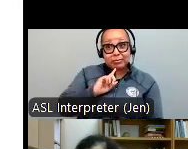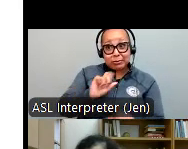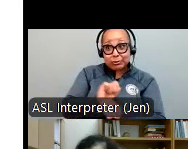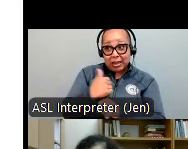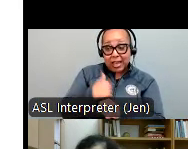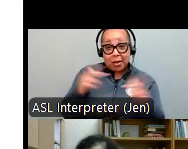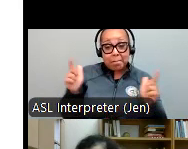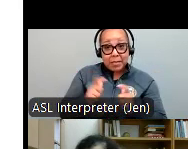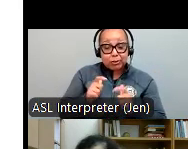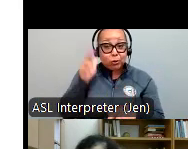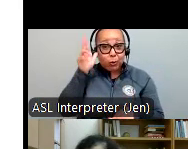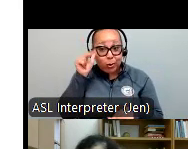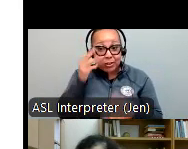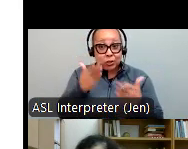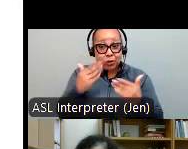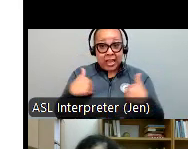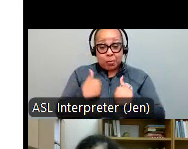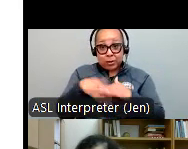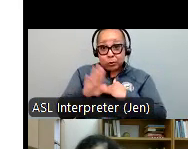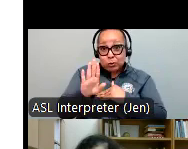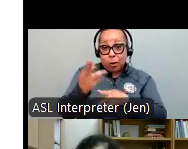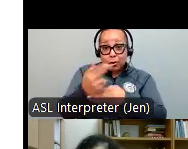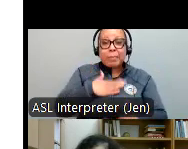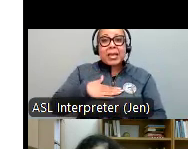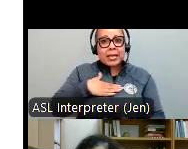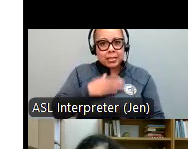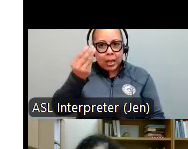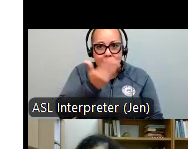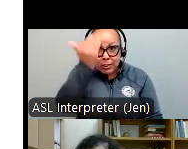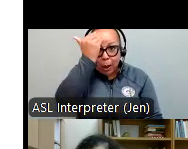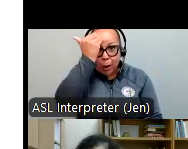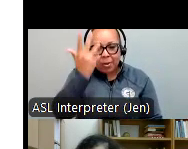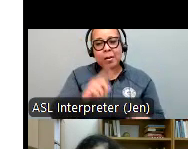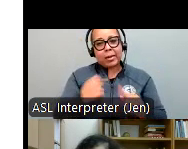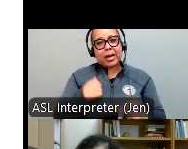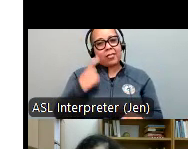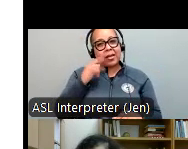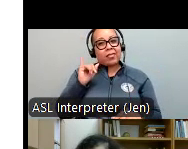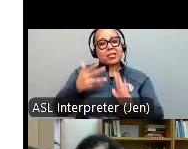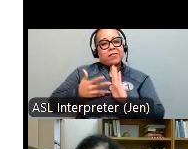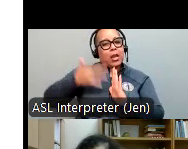horse service animal into your hotel, please let us know. But I think that is very rare.